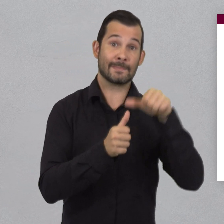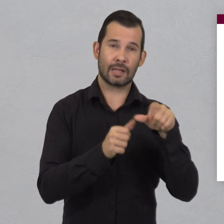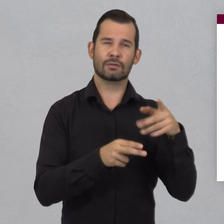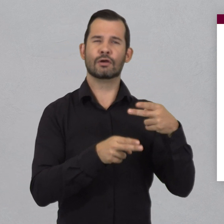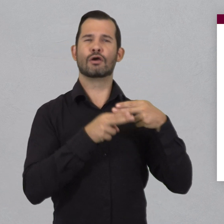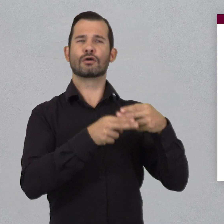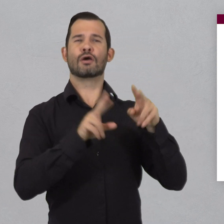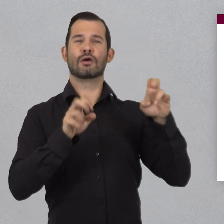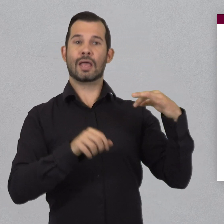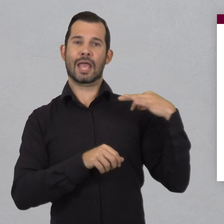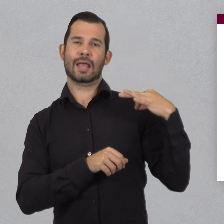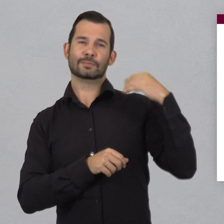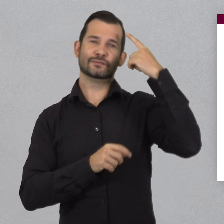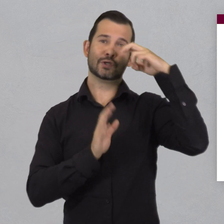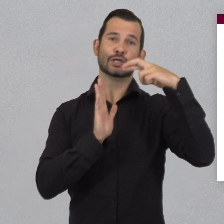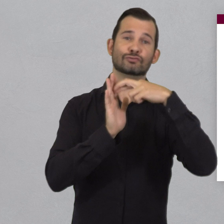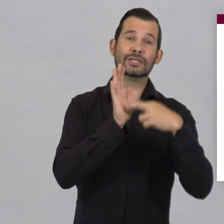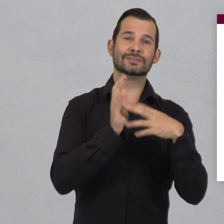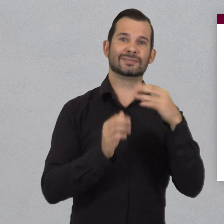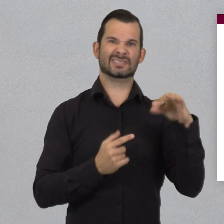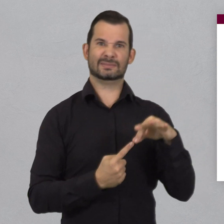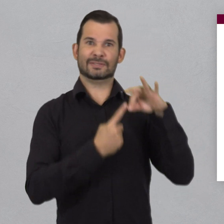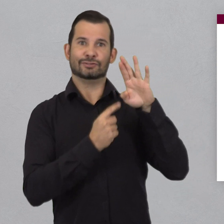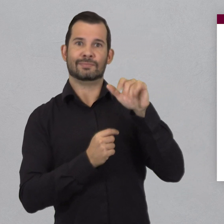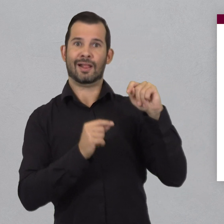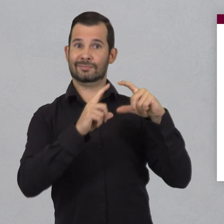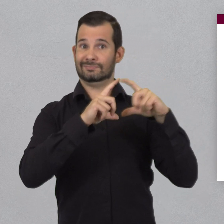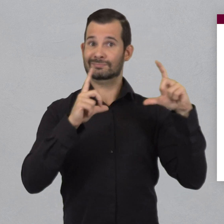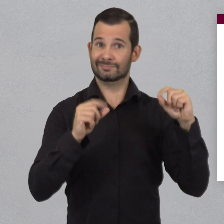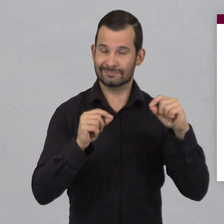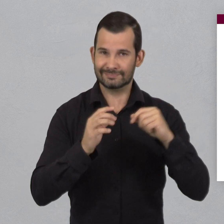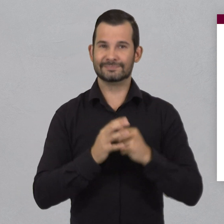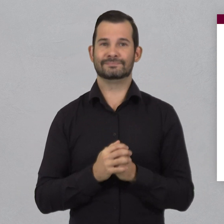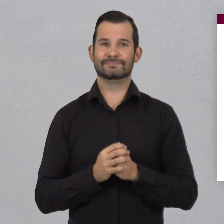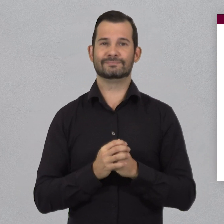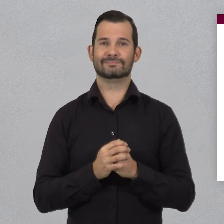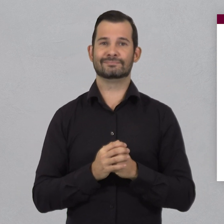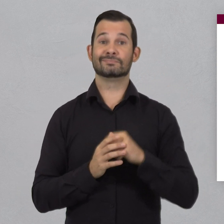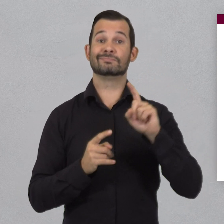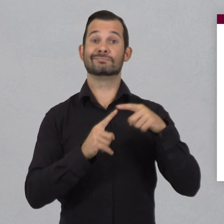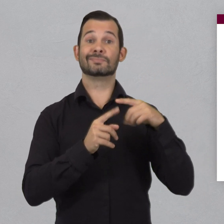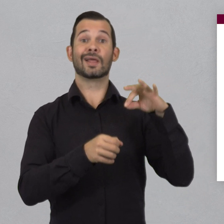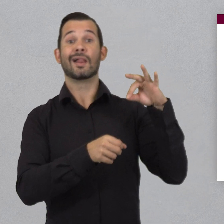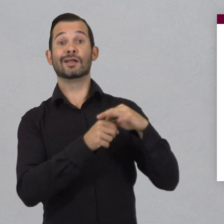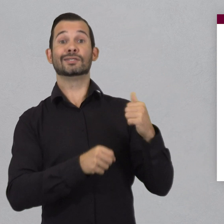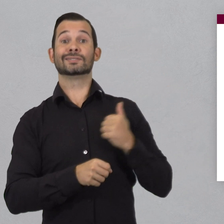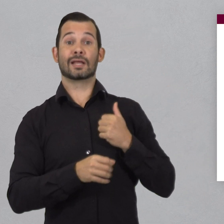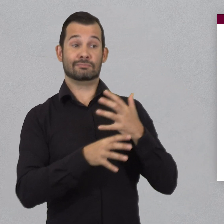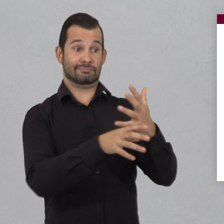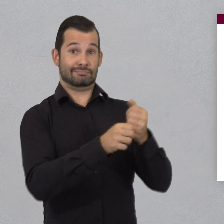which is called the Application for Registration and Special Ballot. Once Elections Canada receives